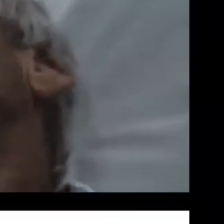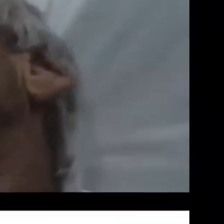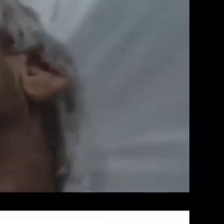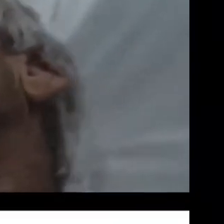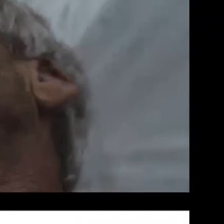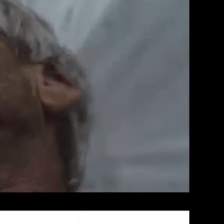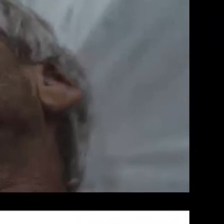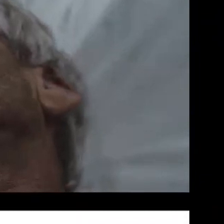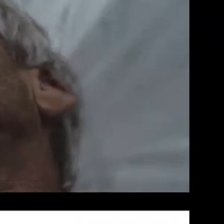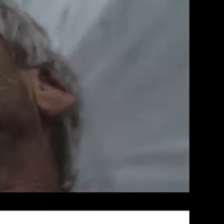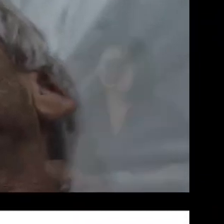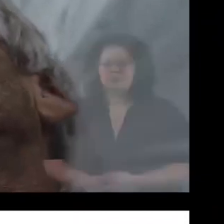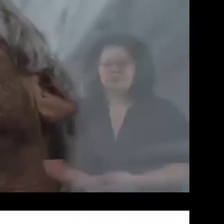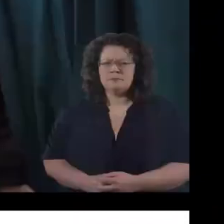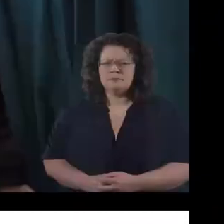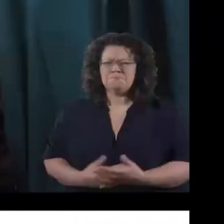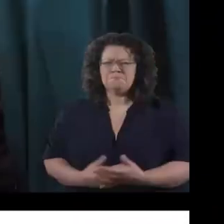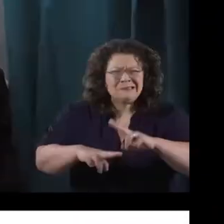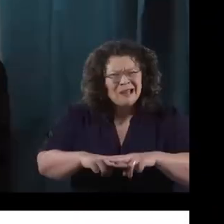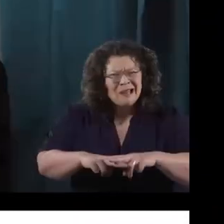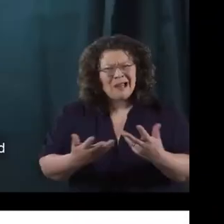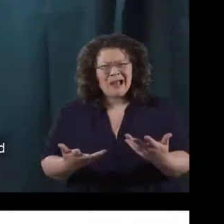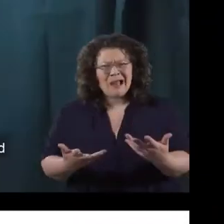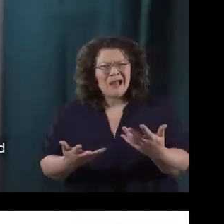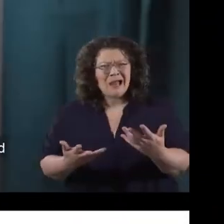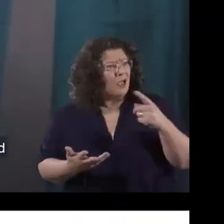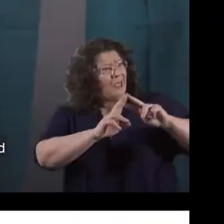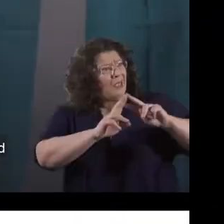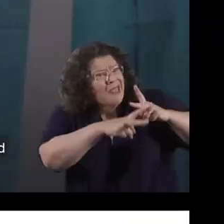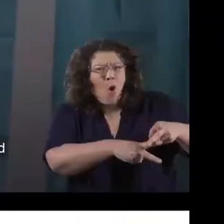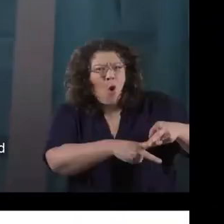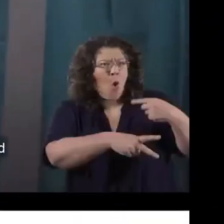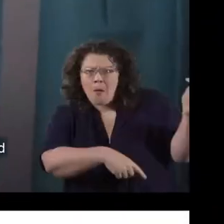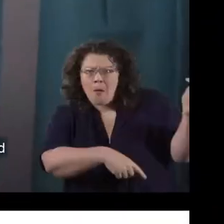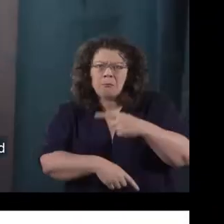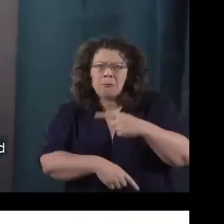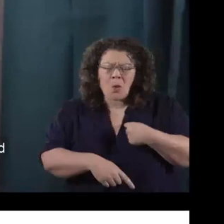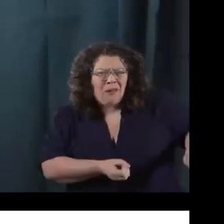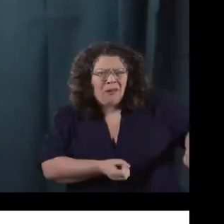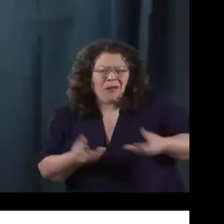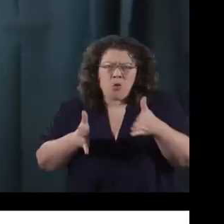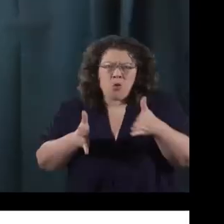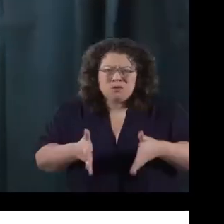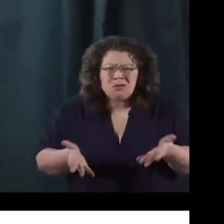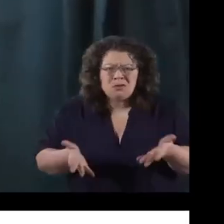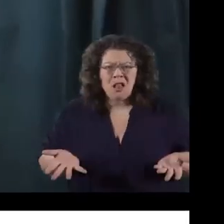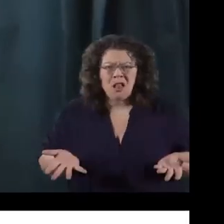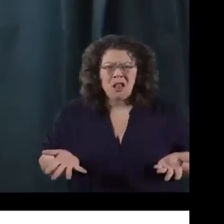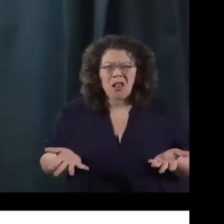and pick up close to make it more.com Copeland your own anymore.